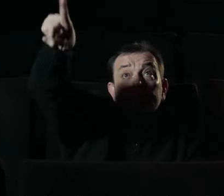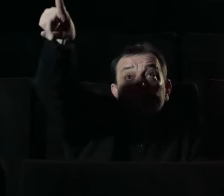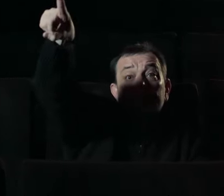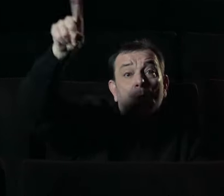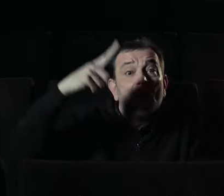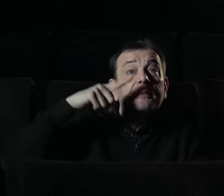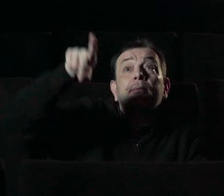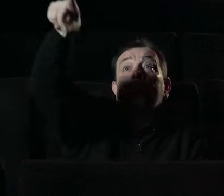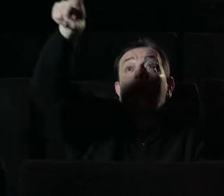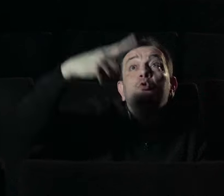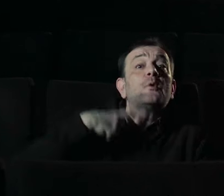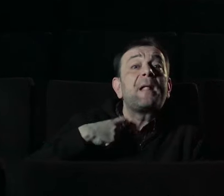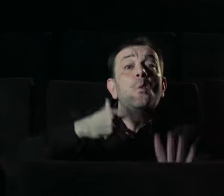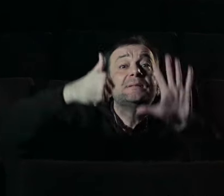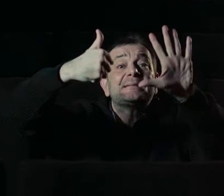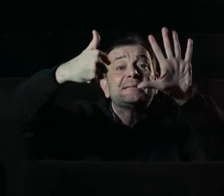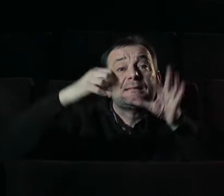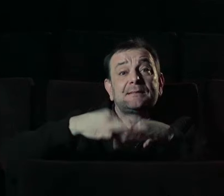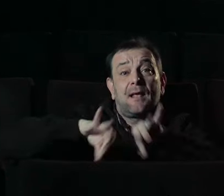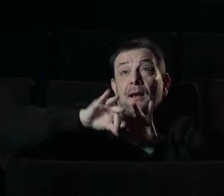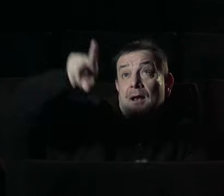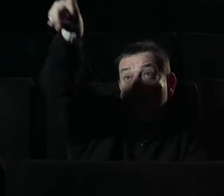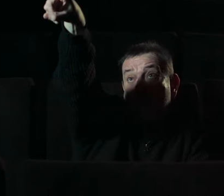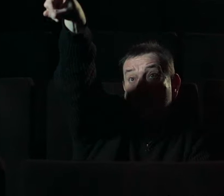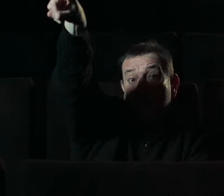I had to point to what I wanted